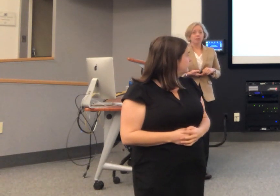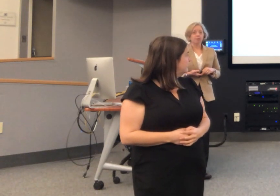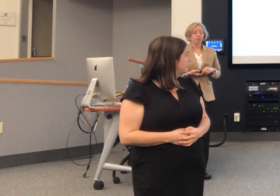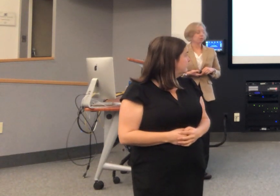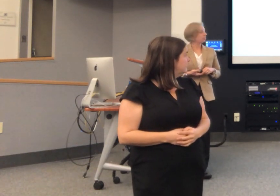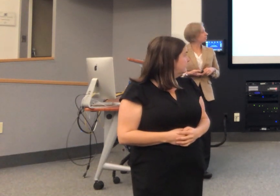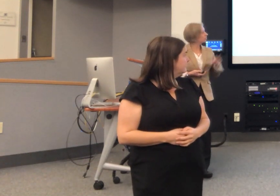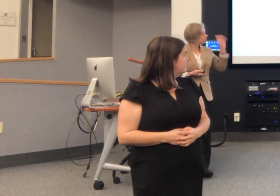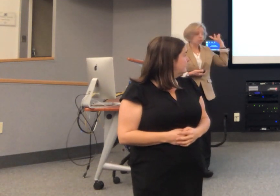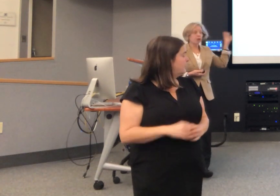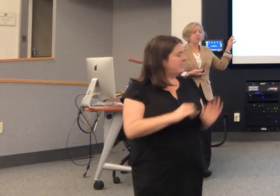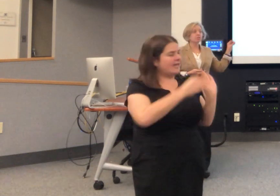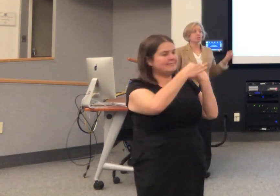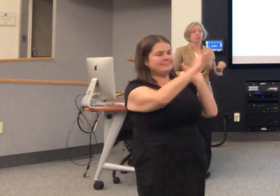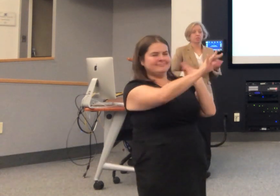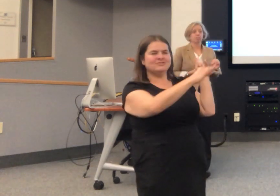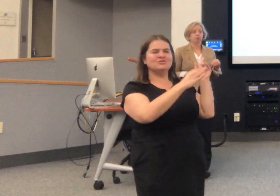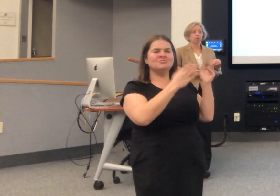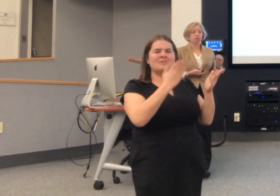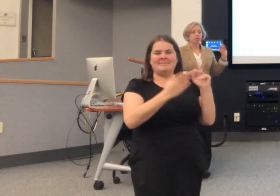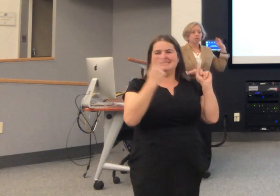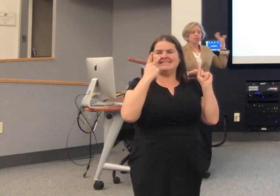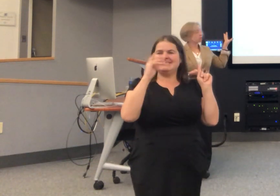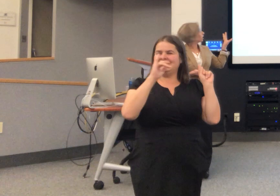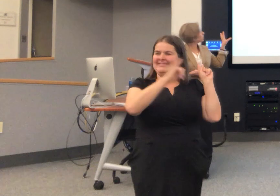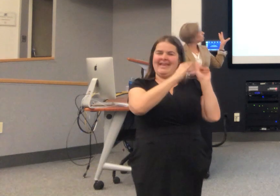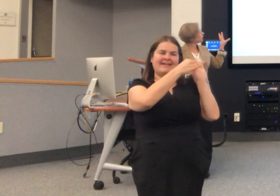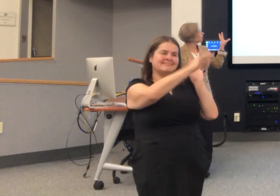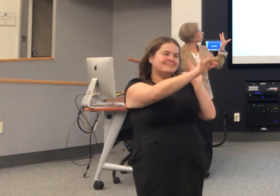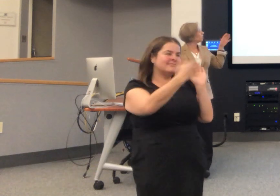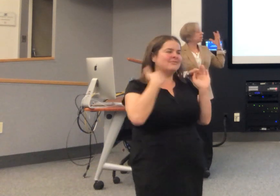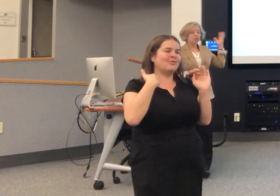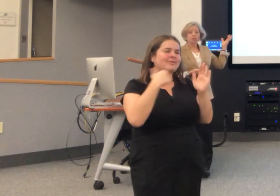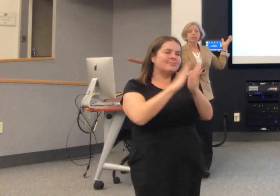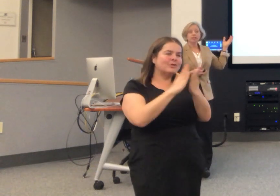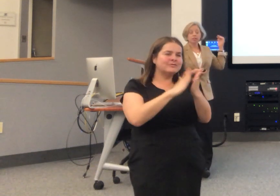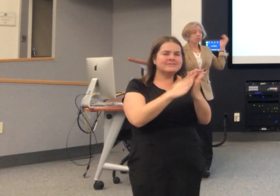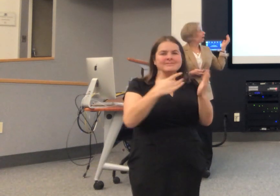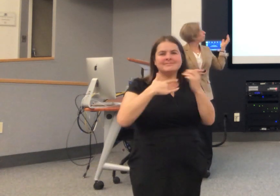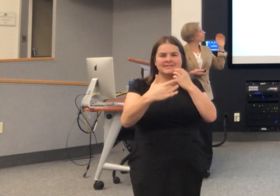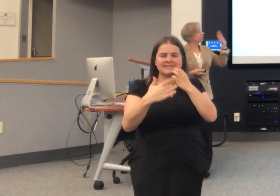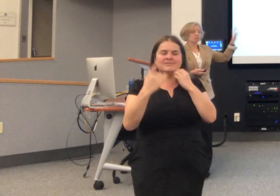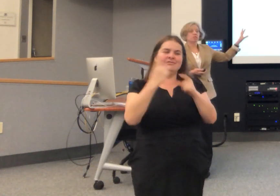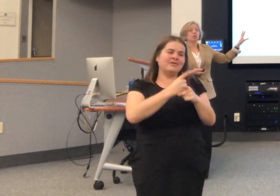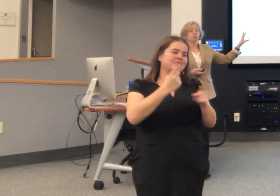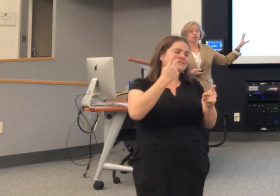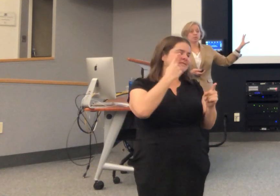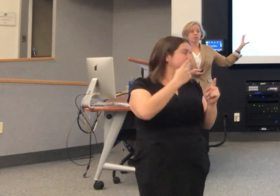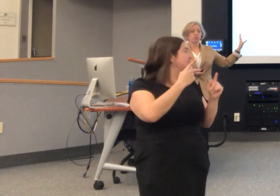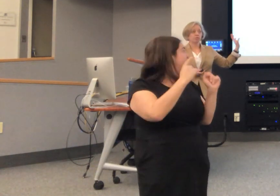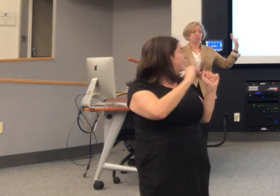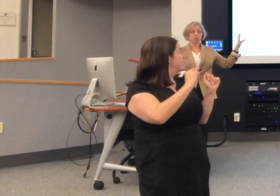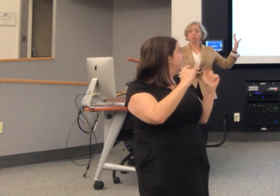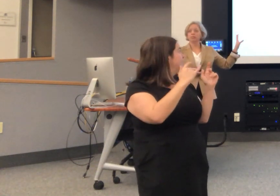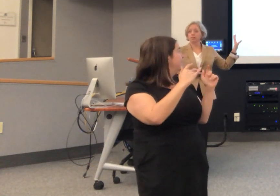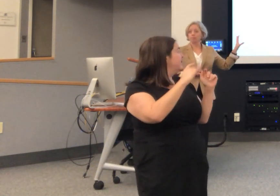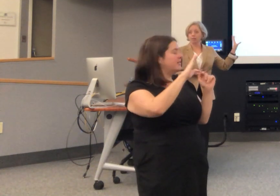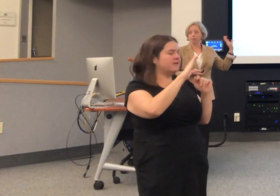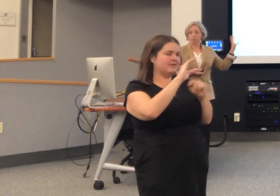Copyright notice, you've probably all seen this in a book. It's the creator's name, the year, copyright, it says all the rights reserved. What does that mean?